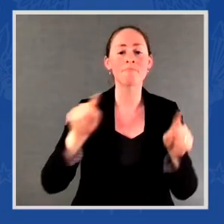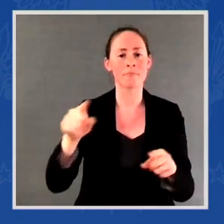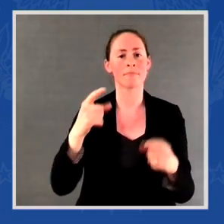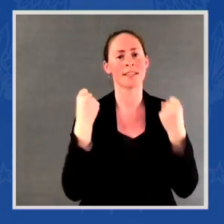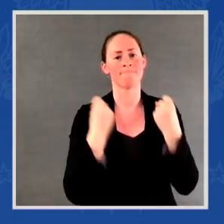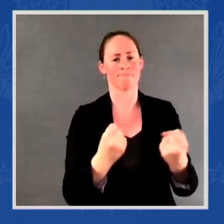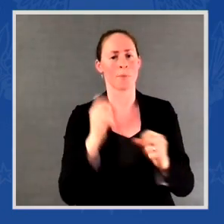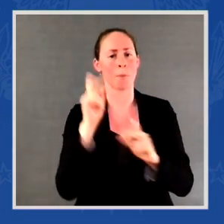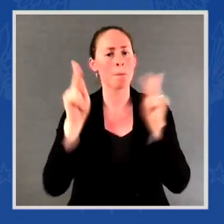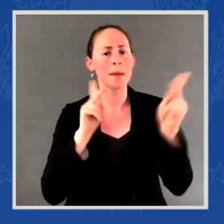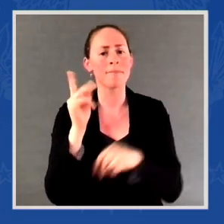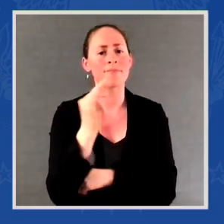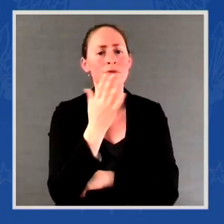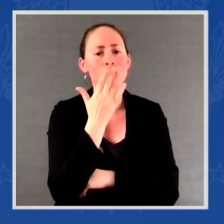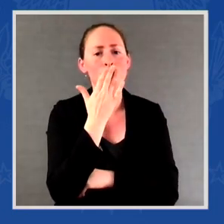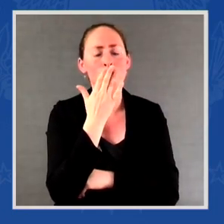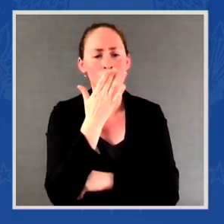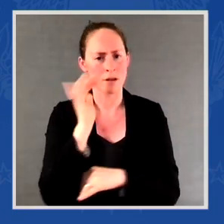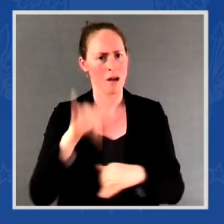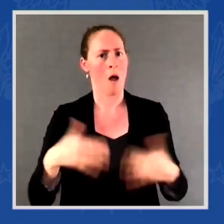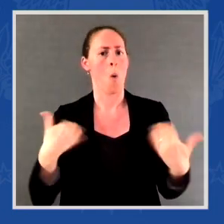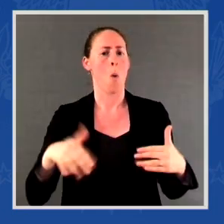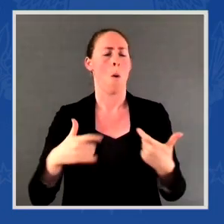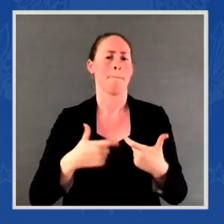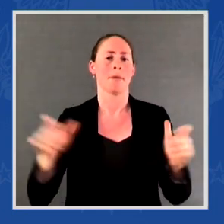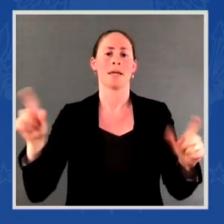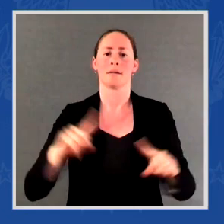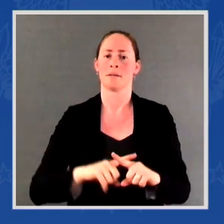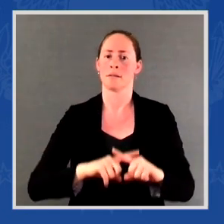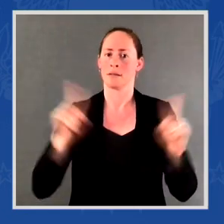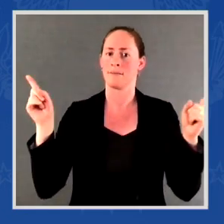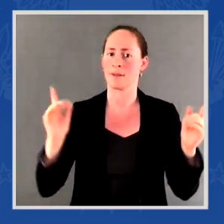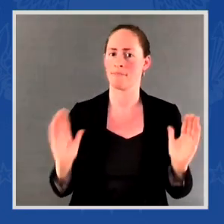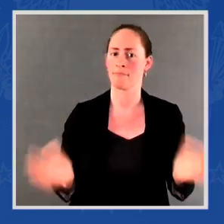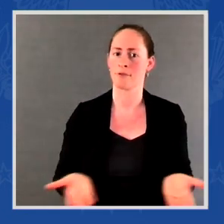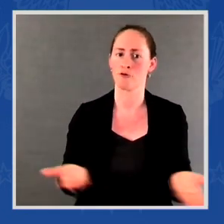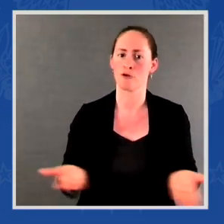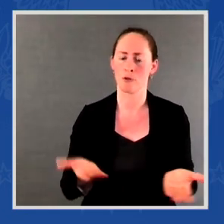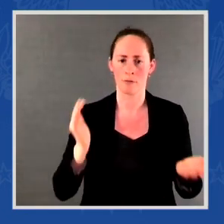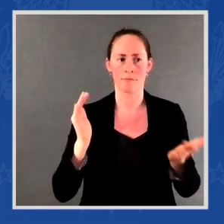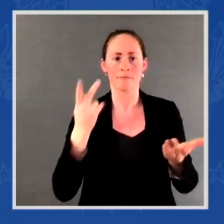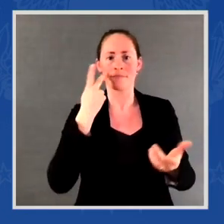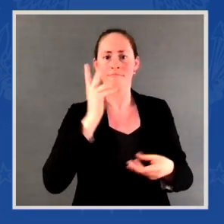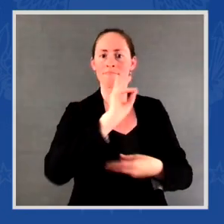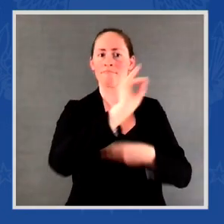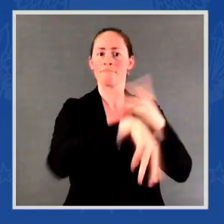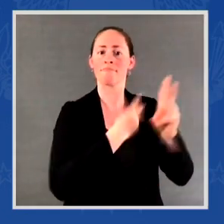And across the nation, people of color have accounted for more than half of all the vaccinations in the last month.